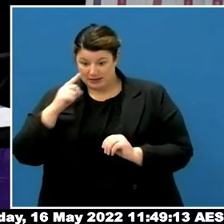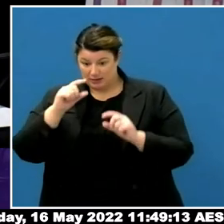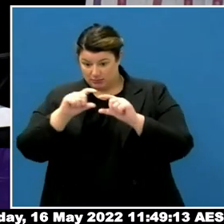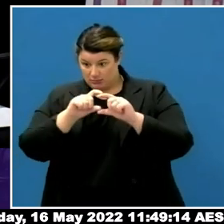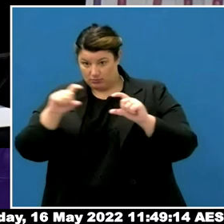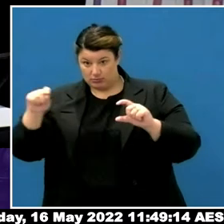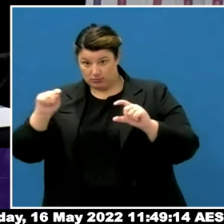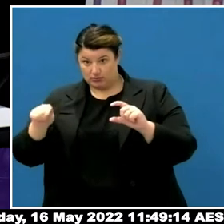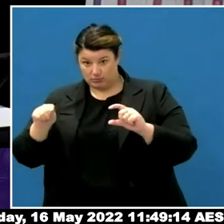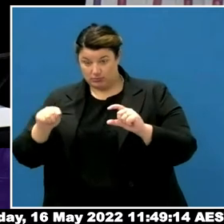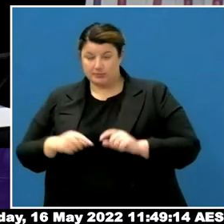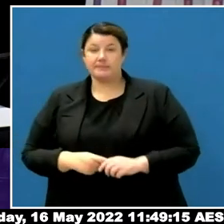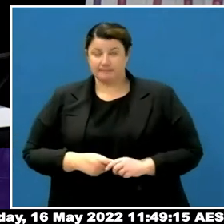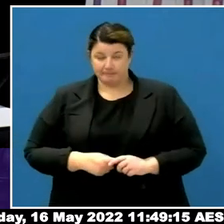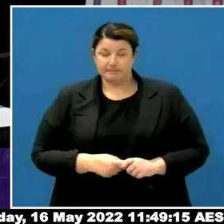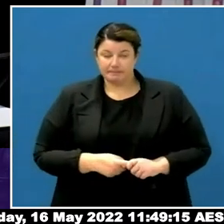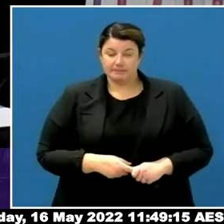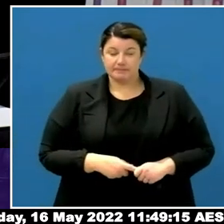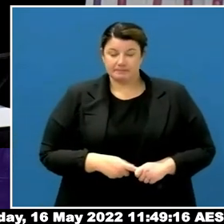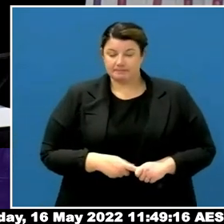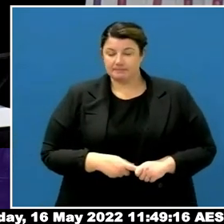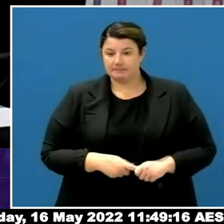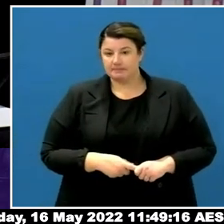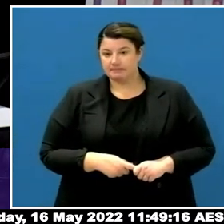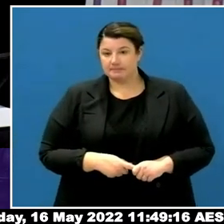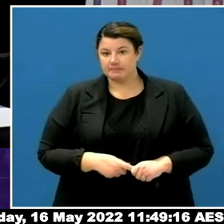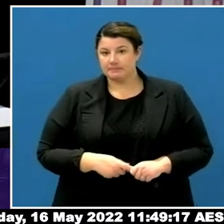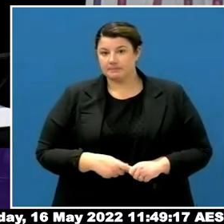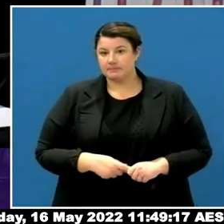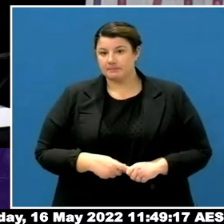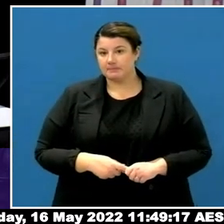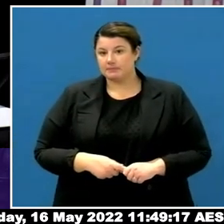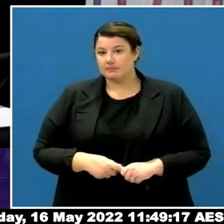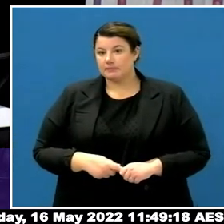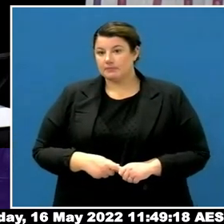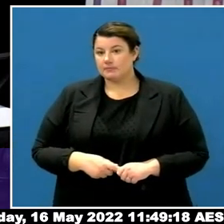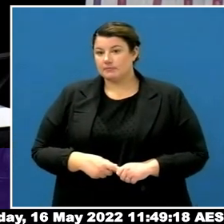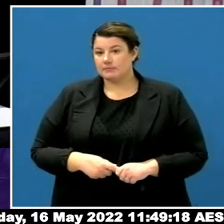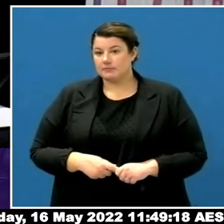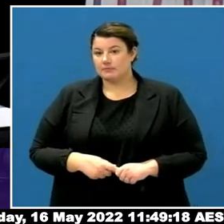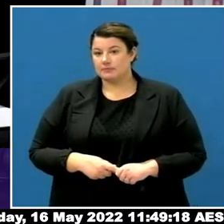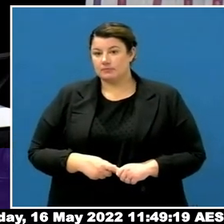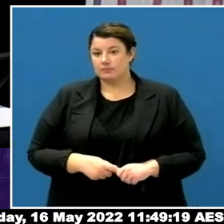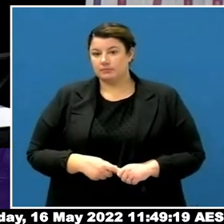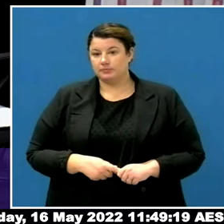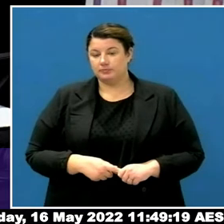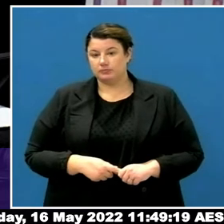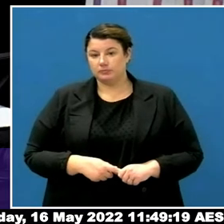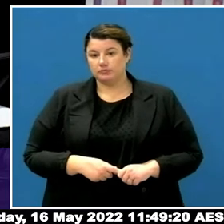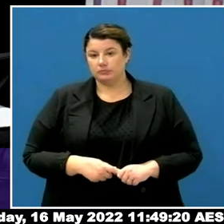Yes. CHAIR: If the documents - and it's always possible, of course, that